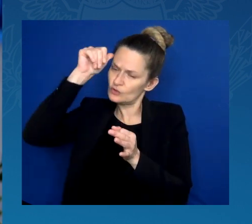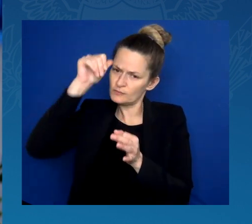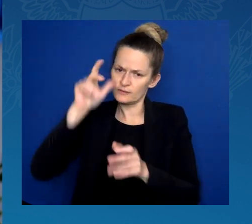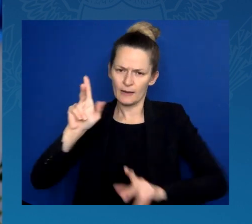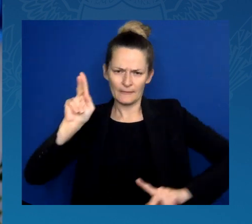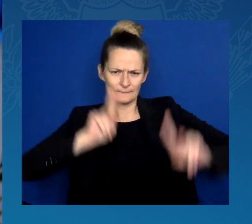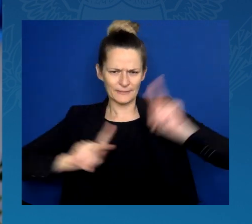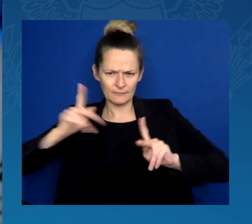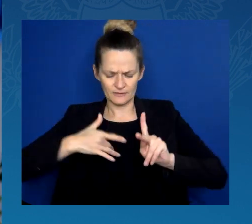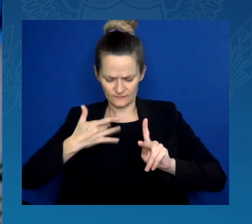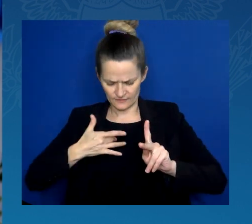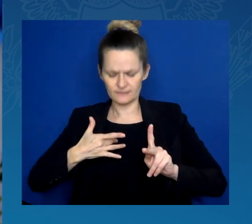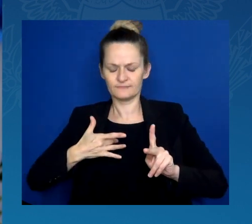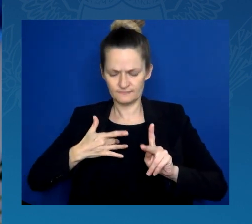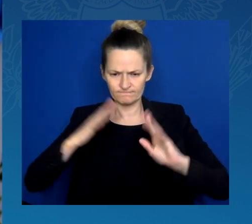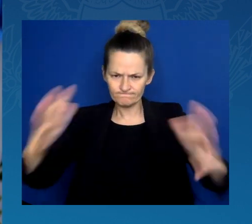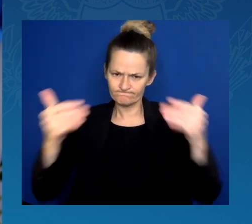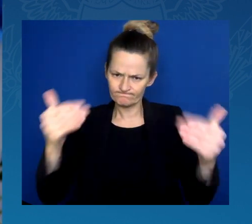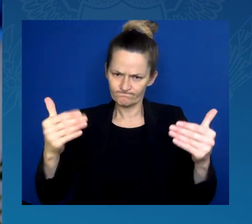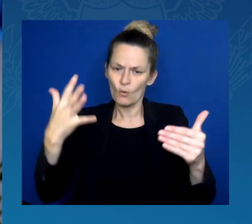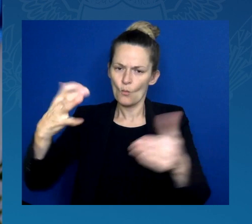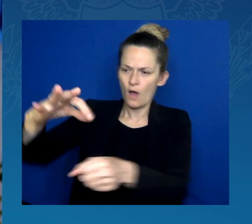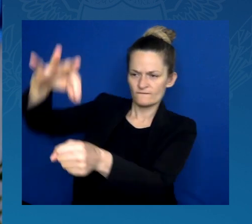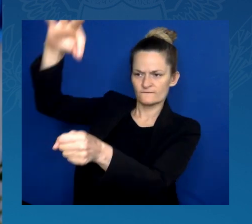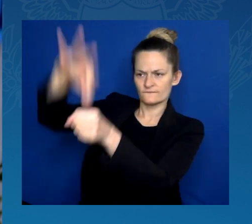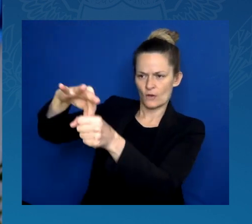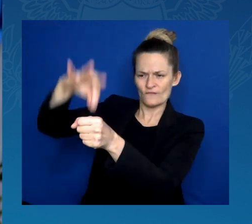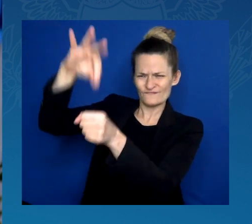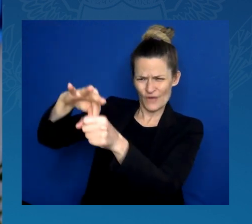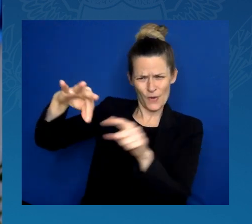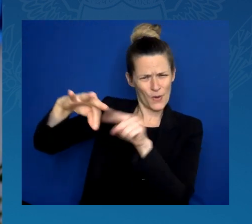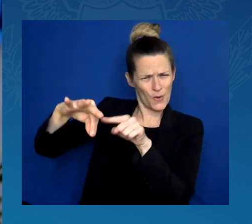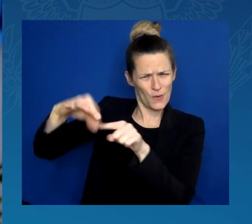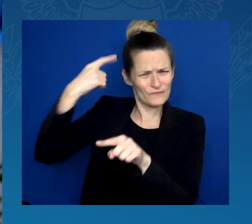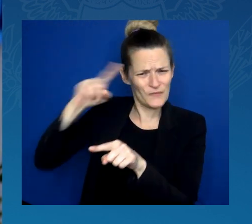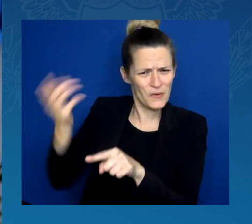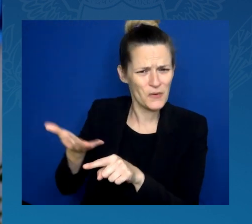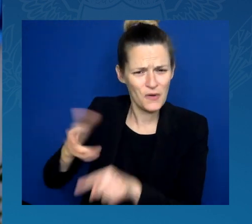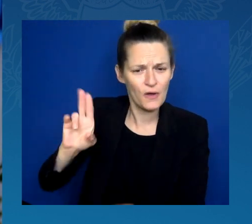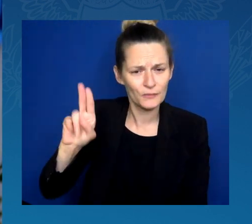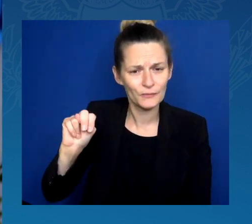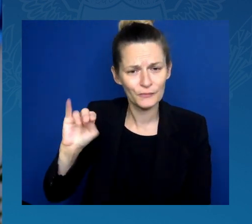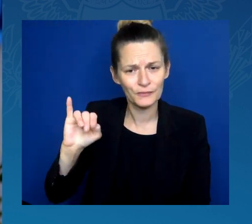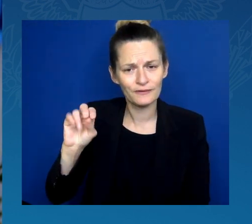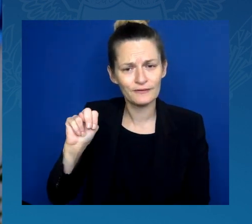They talked about the importance of solidarity. And they talked about you.